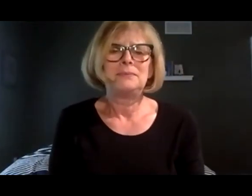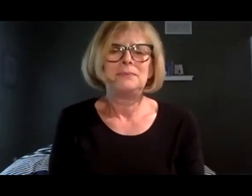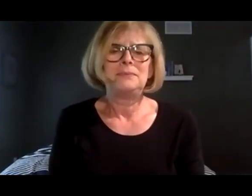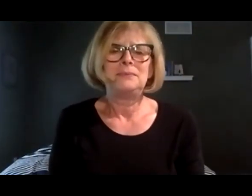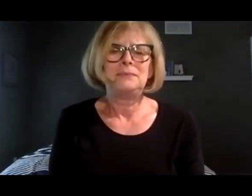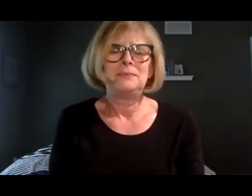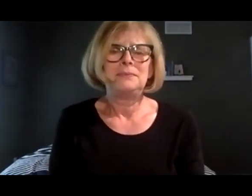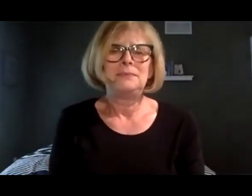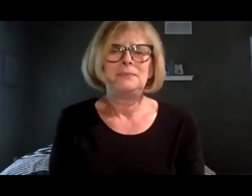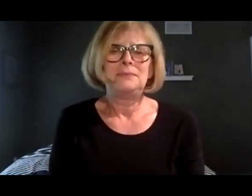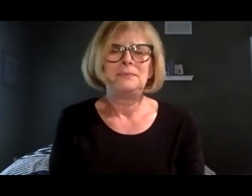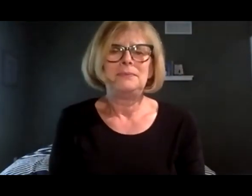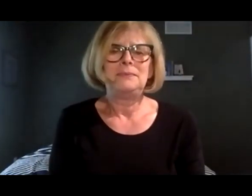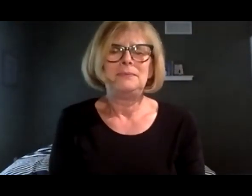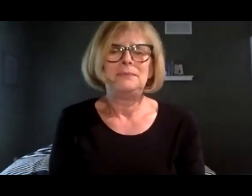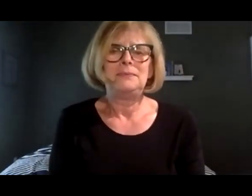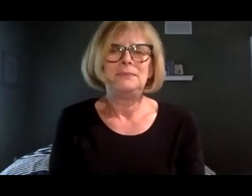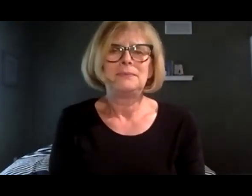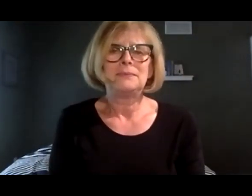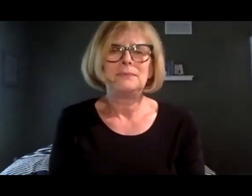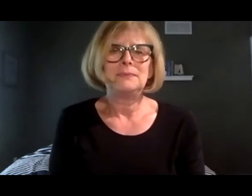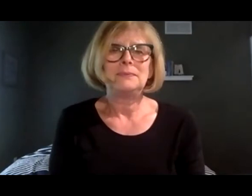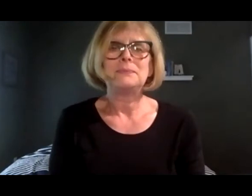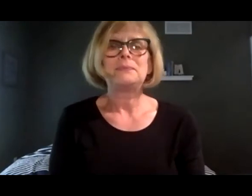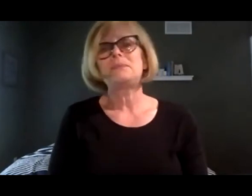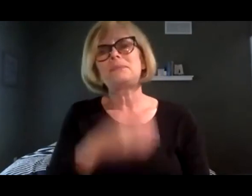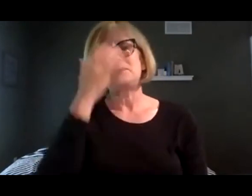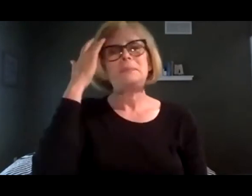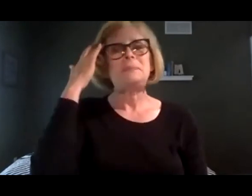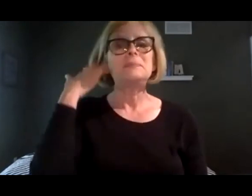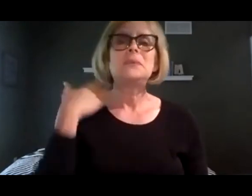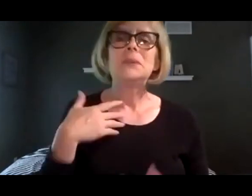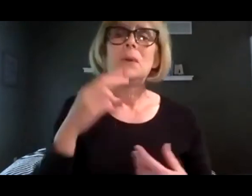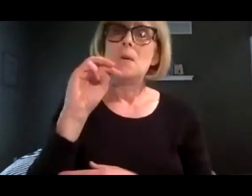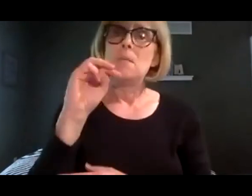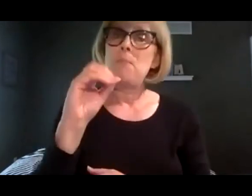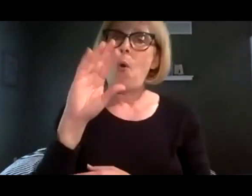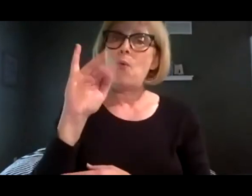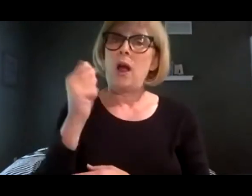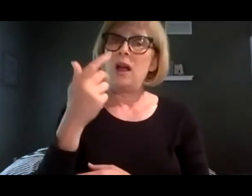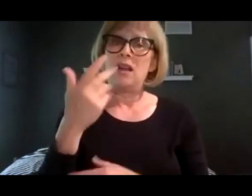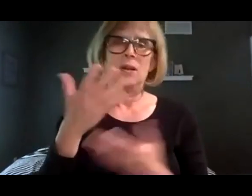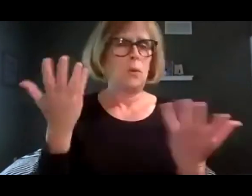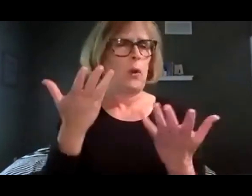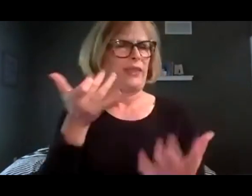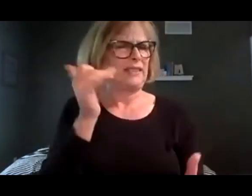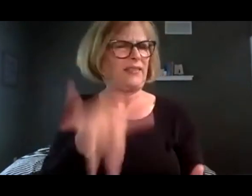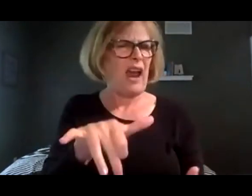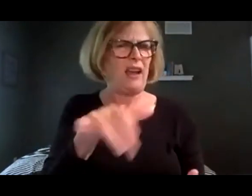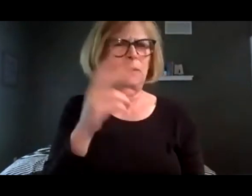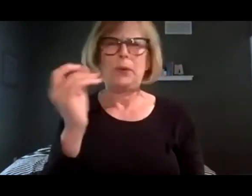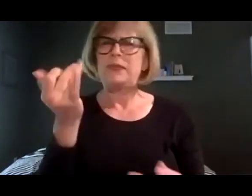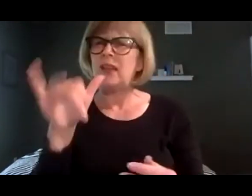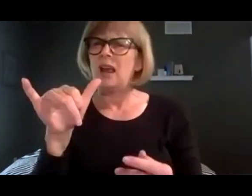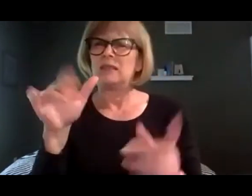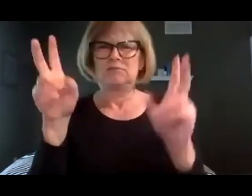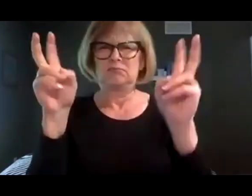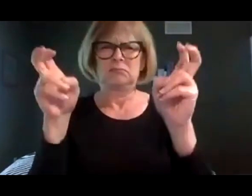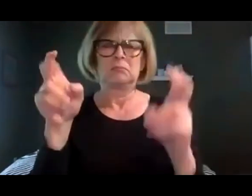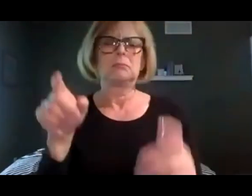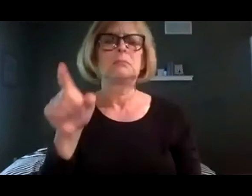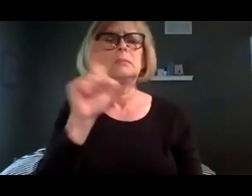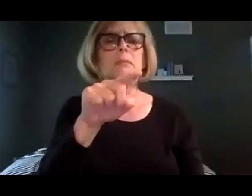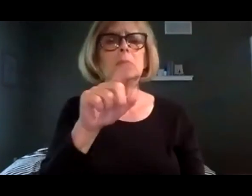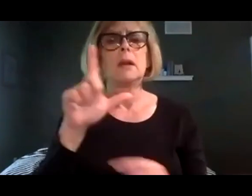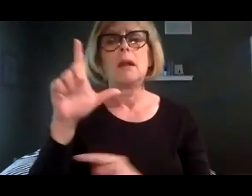Moriah's What's This? What's That?